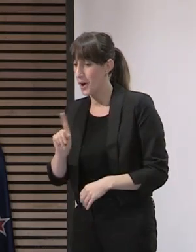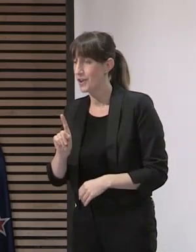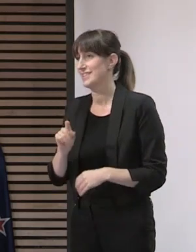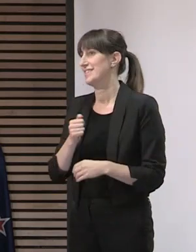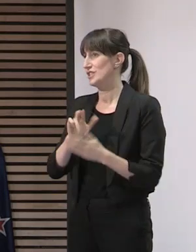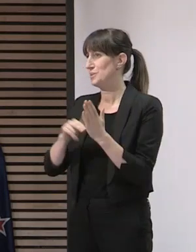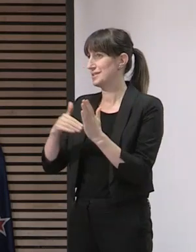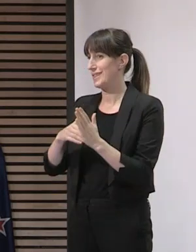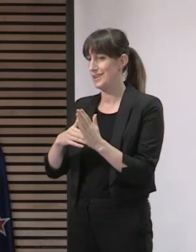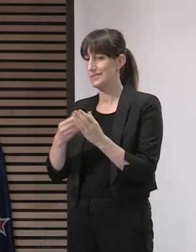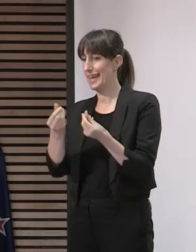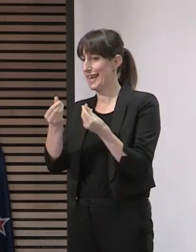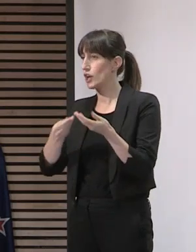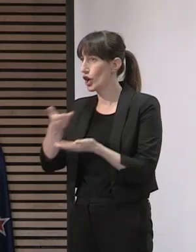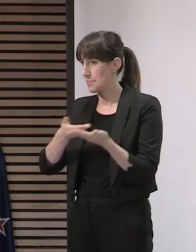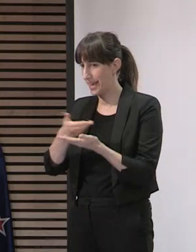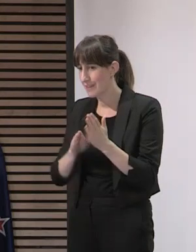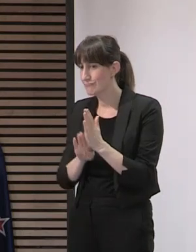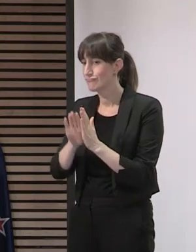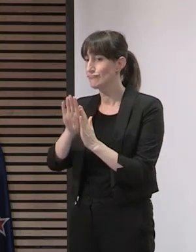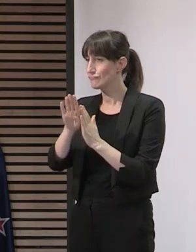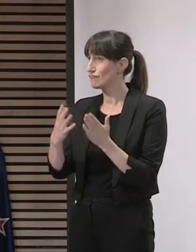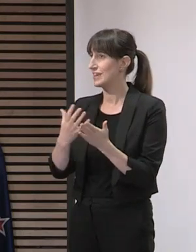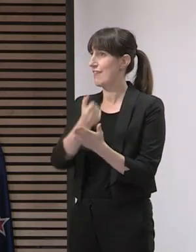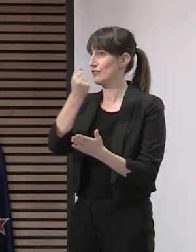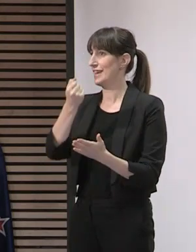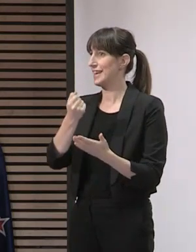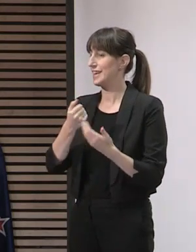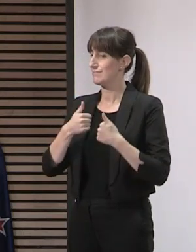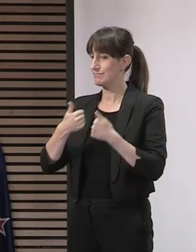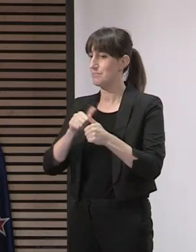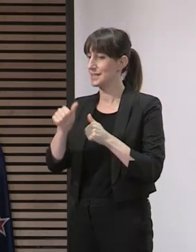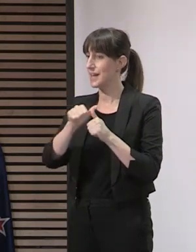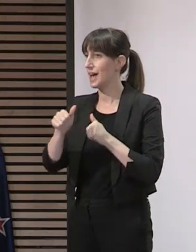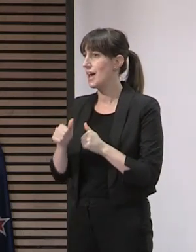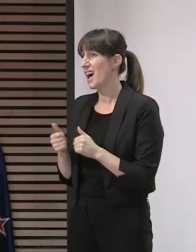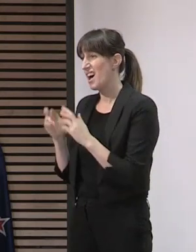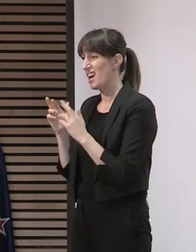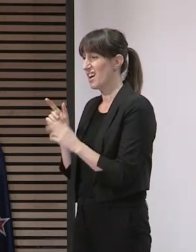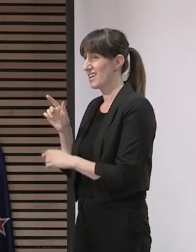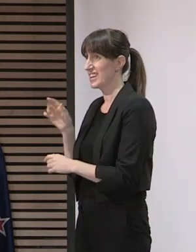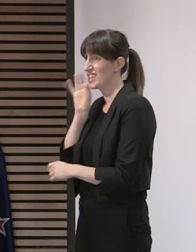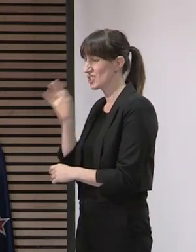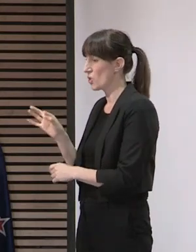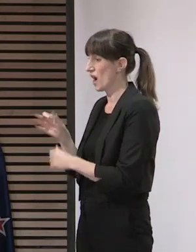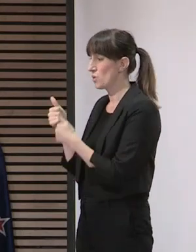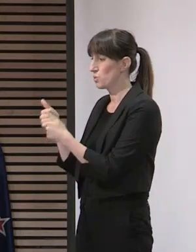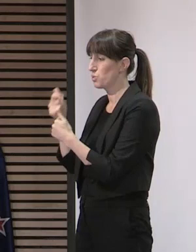job is to get on with focusing on our economic recovery. That's what I'm doing. I wish